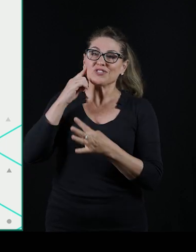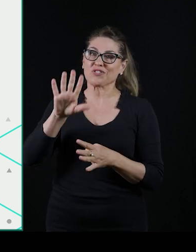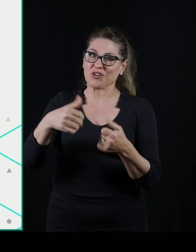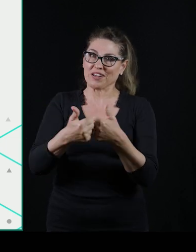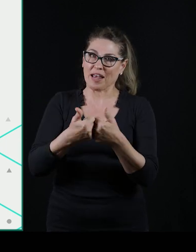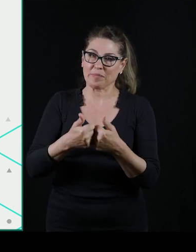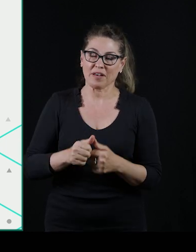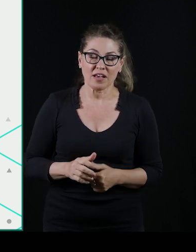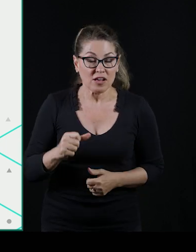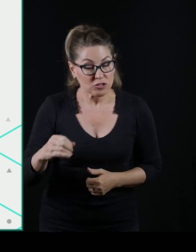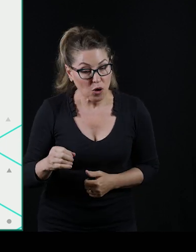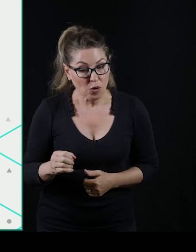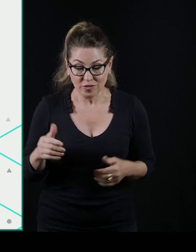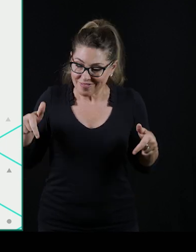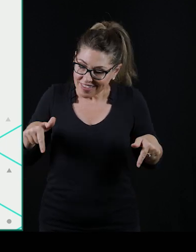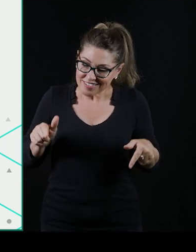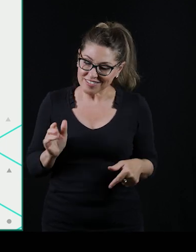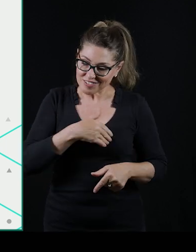So, what follows is the story of our journey.